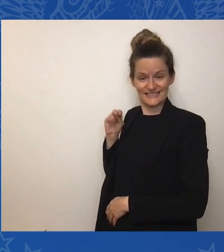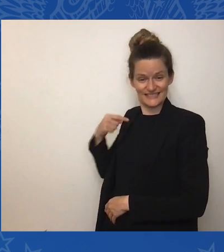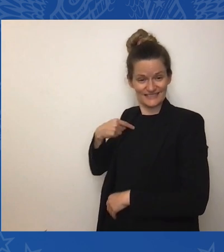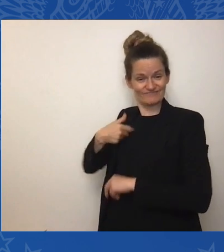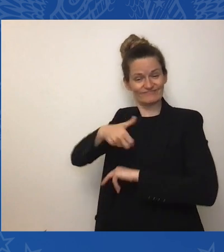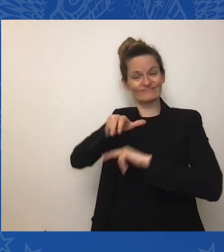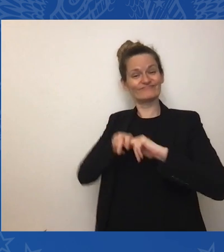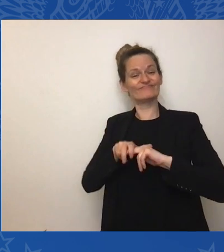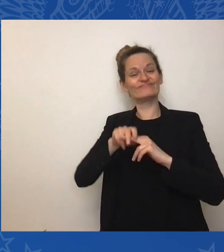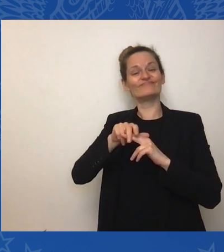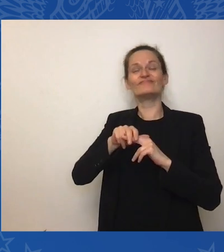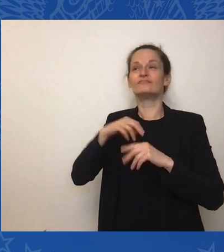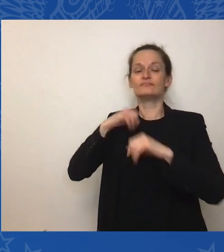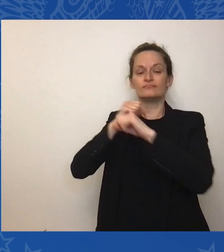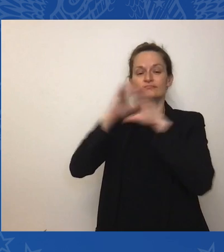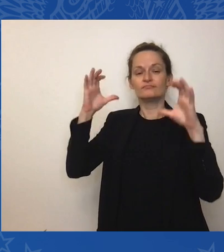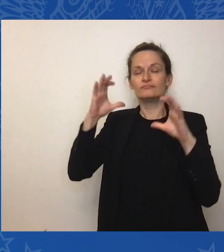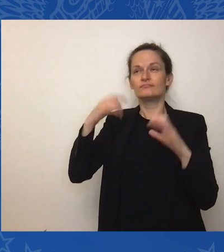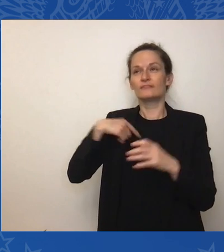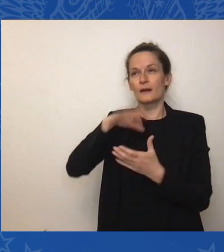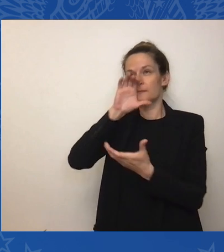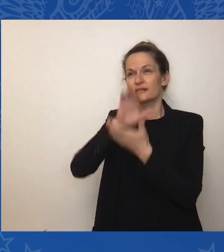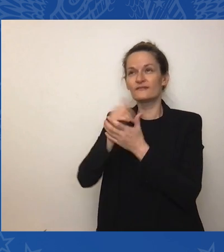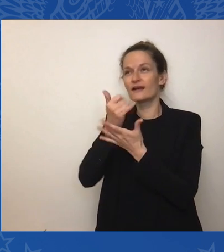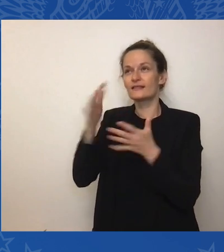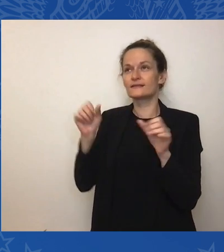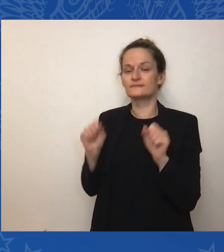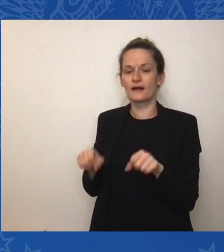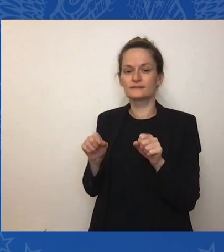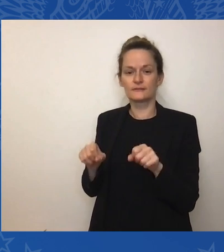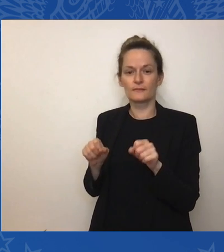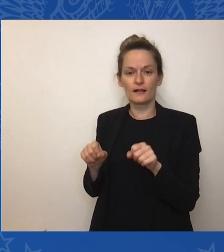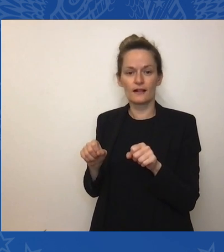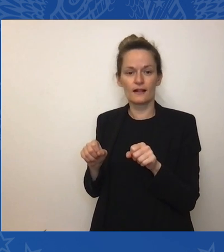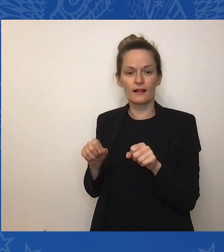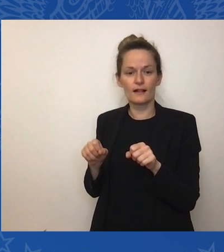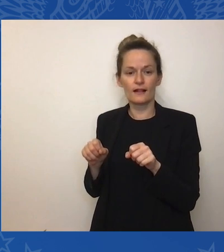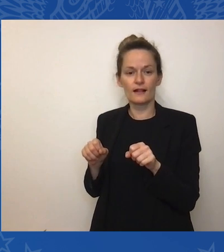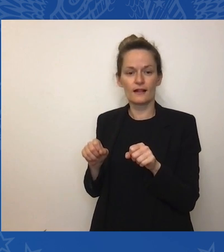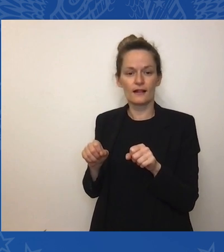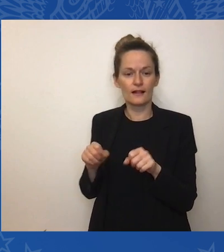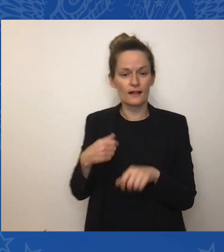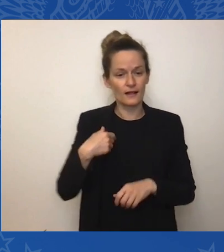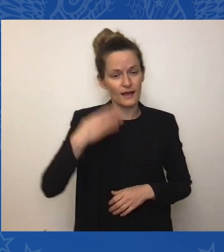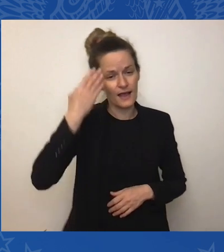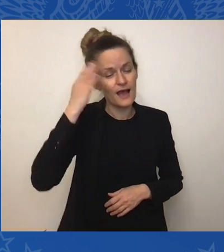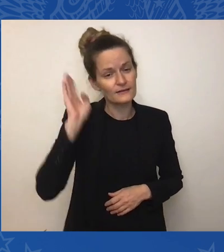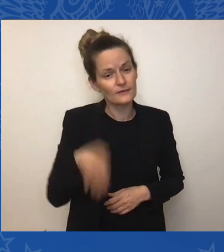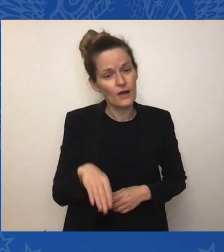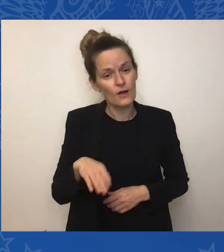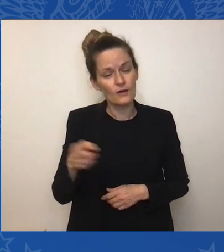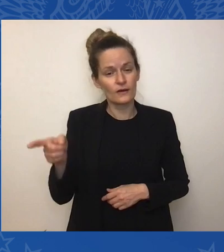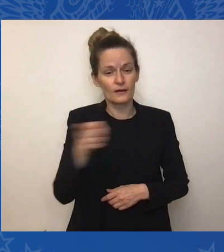And now I know that may feel like an added burden on top of all you've already been through.